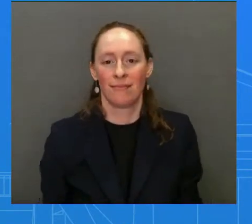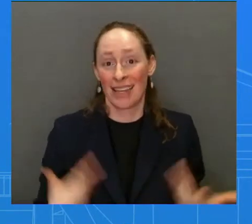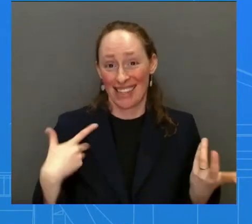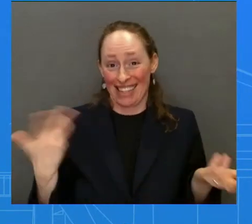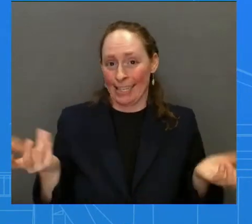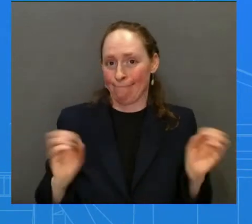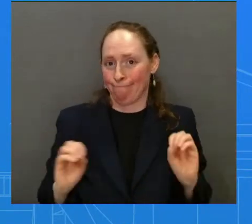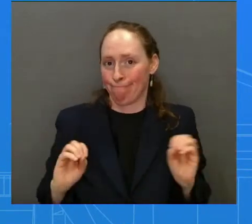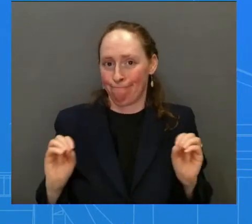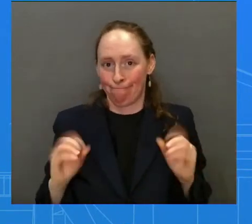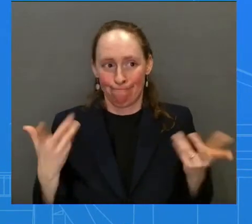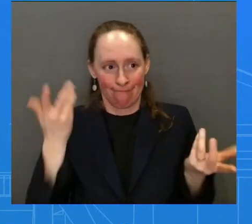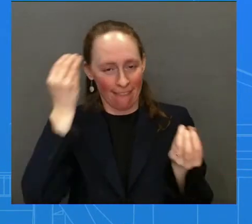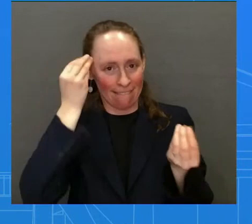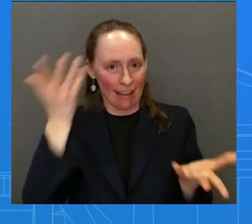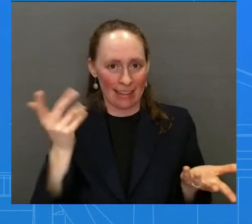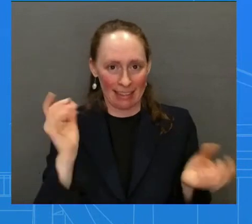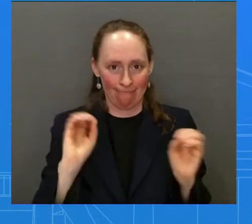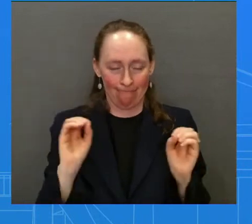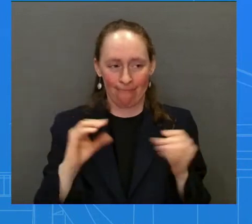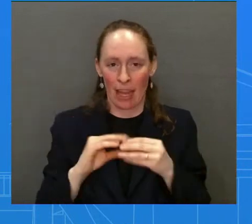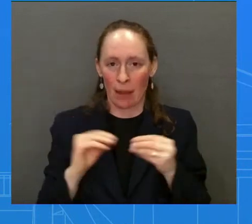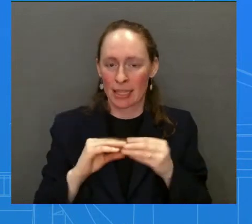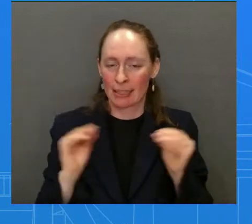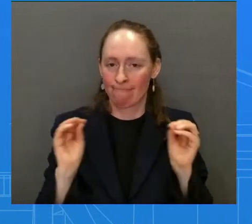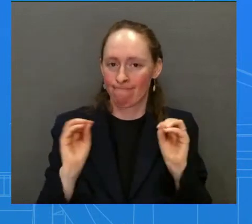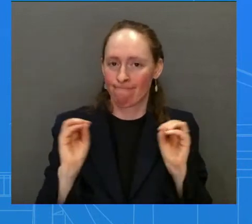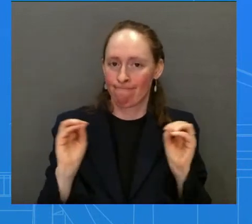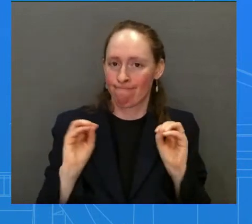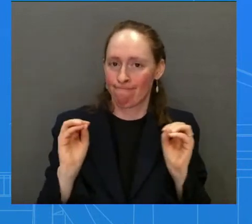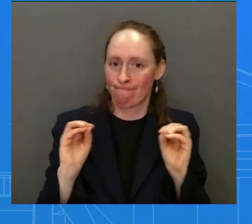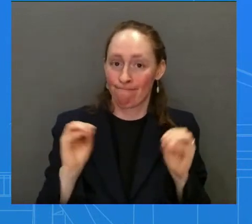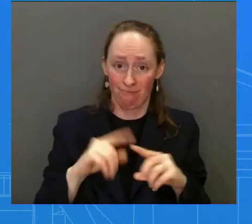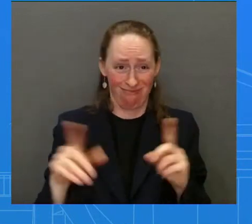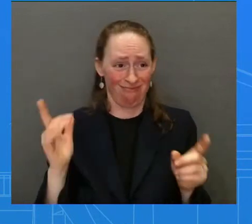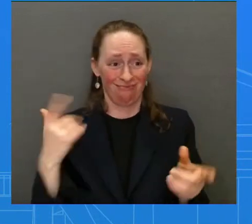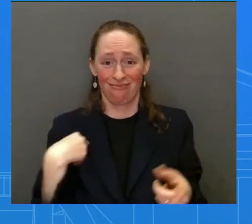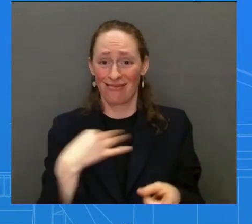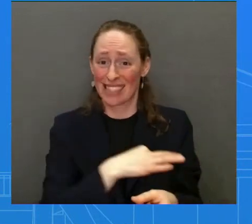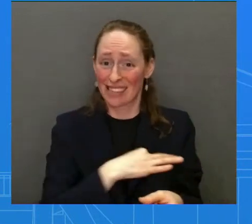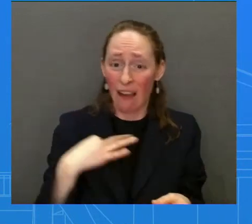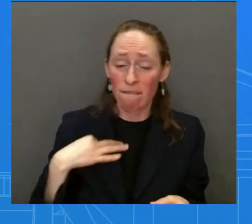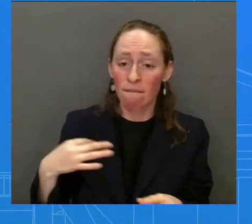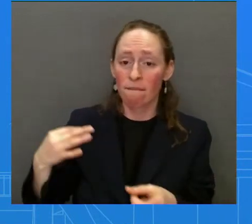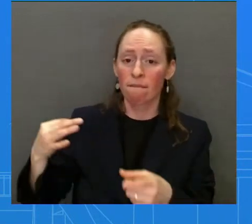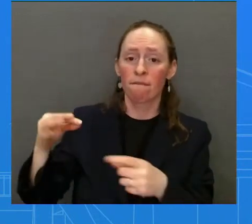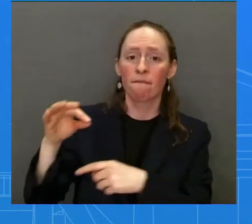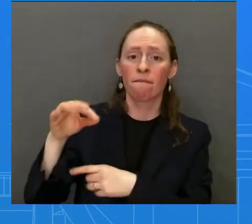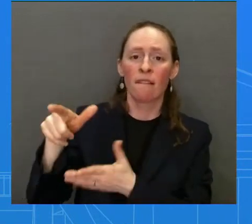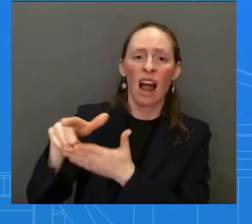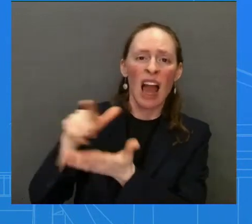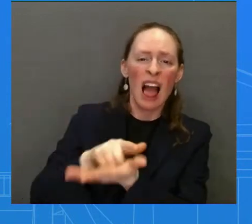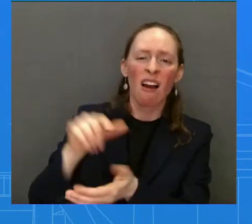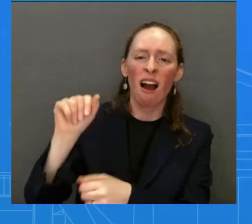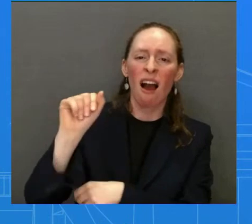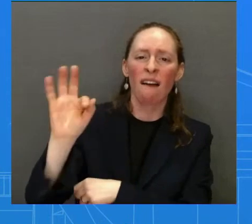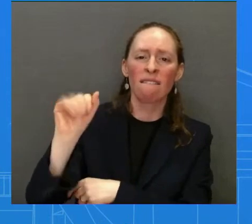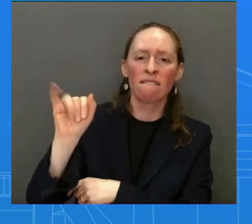when it comes to Office of Leg Affairs, when it comes to other White House offices, has taken this very seriously, have had multiple conversations with members of Congress